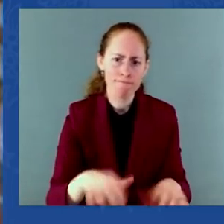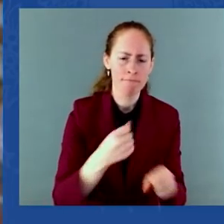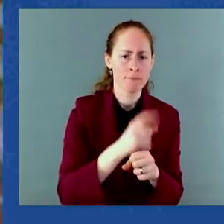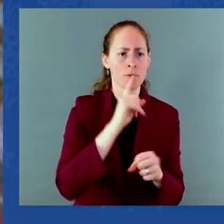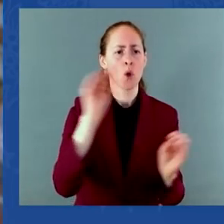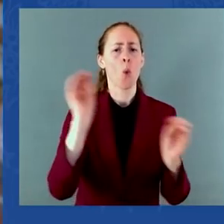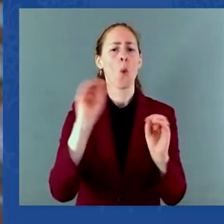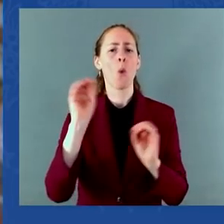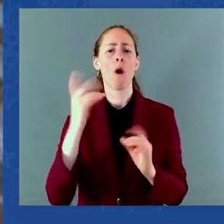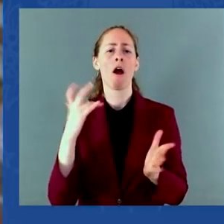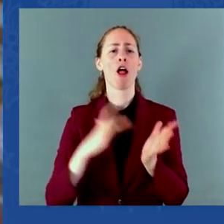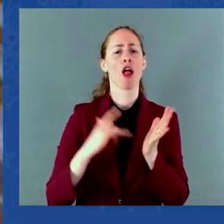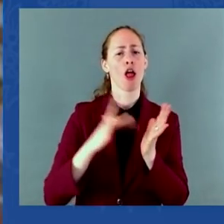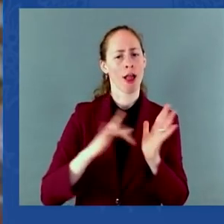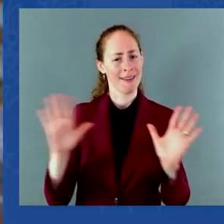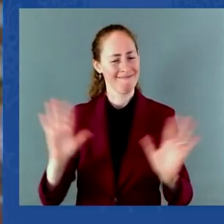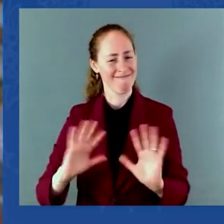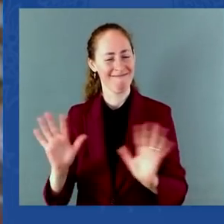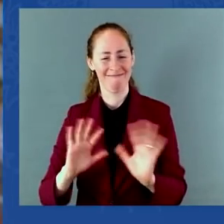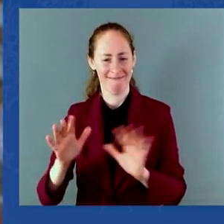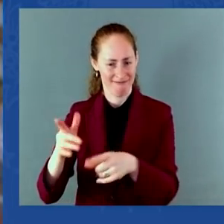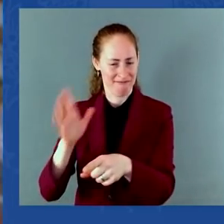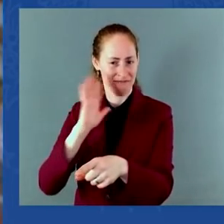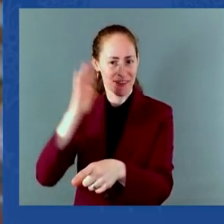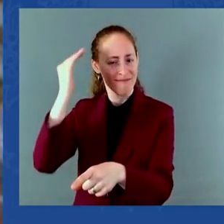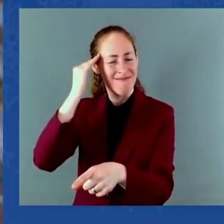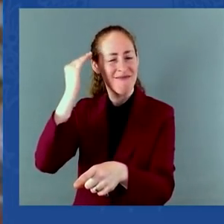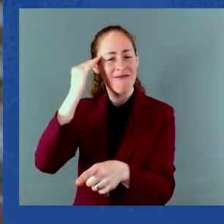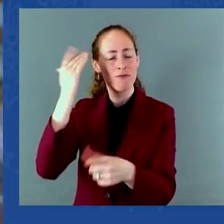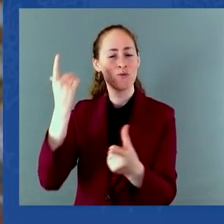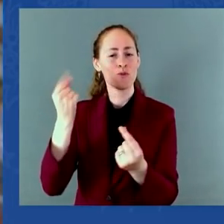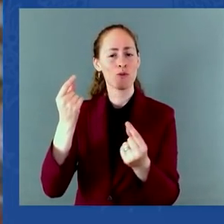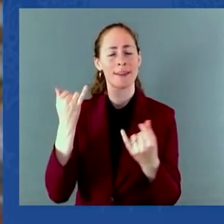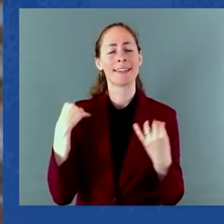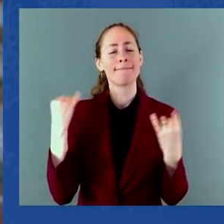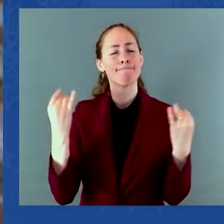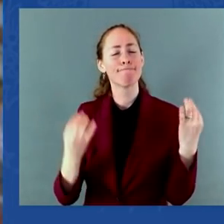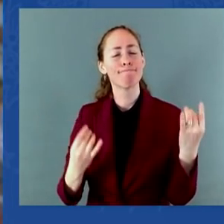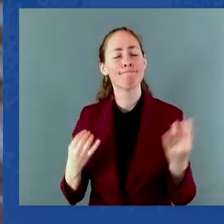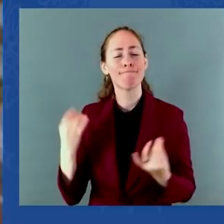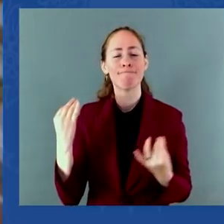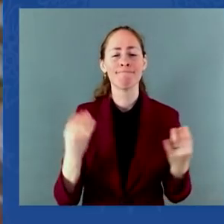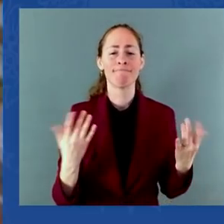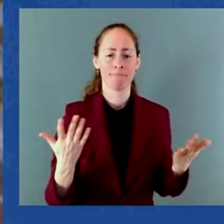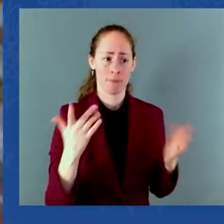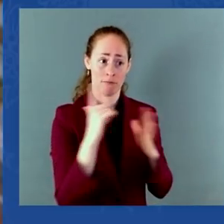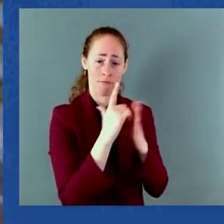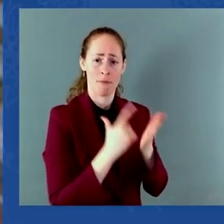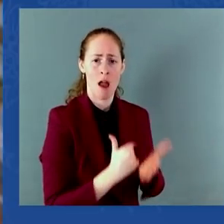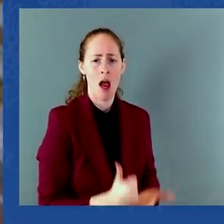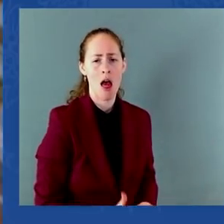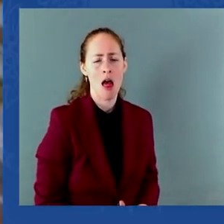This law -- this law meets that point. For most of the 20th century, we led the world by a significant margin